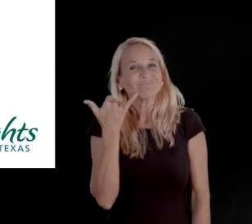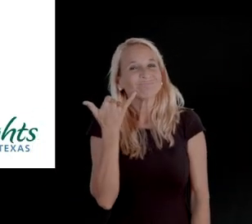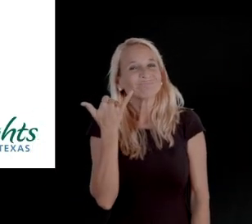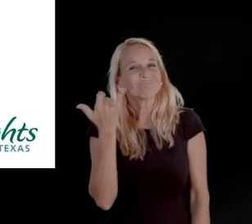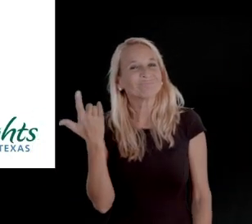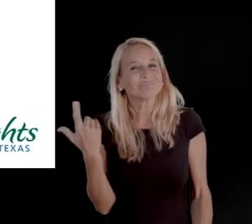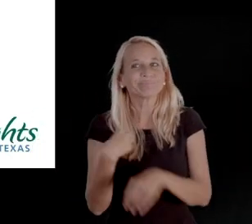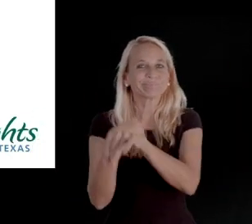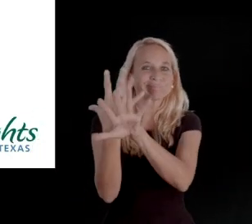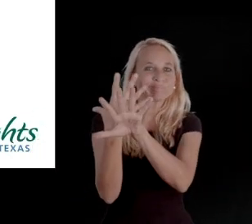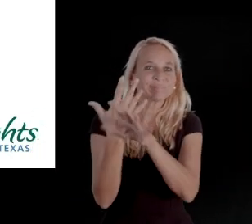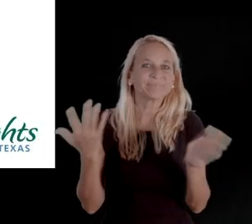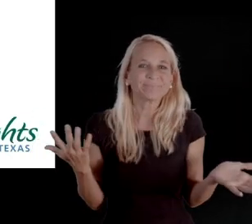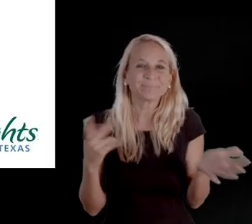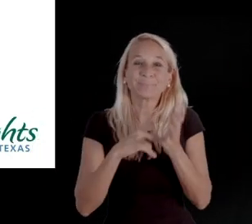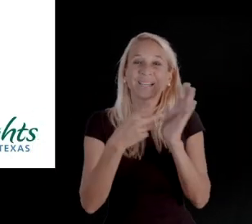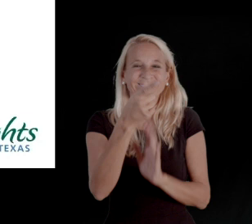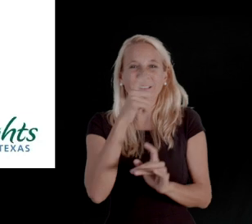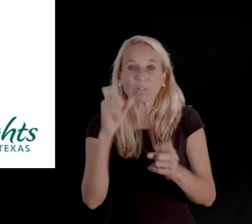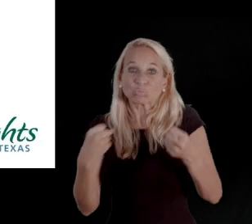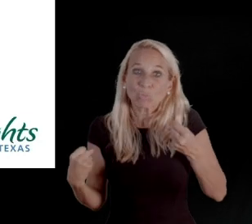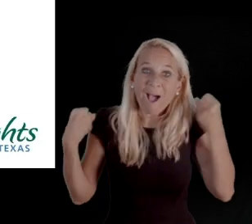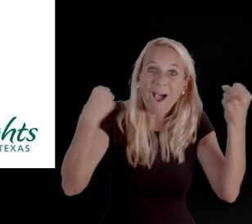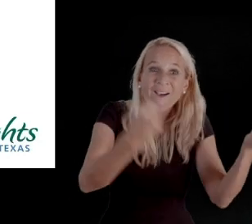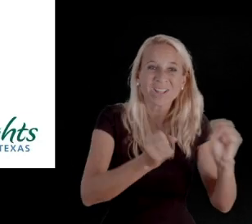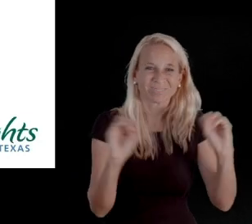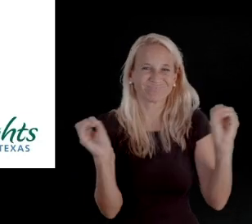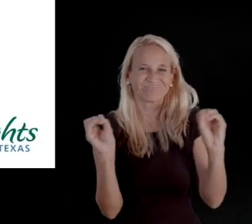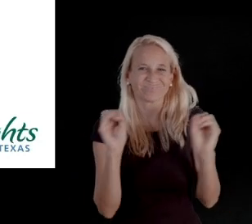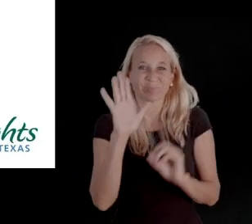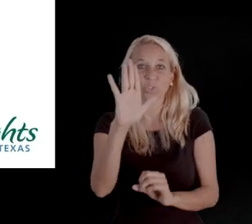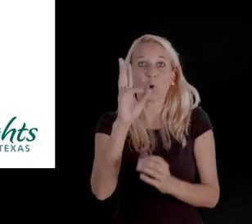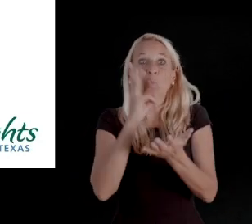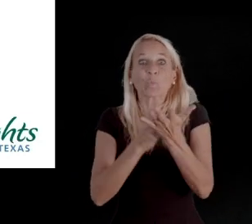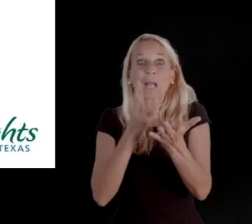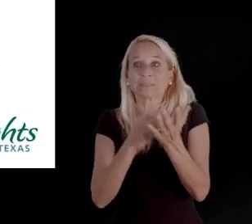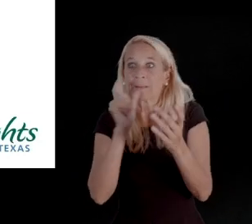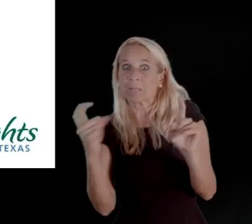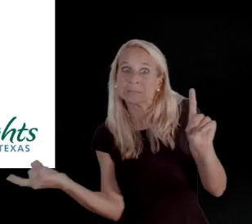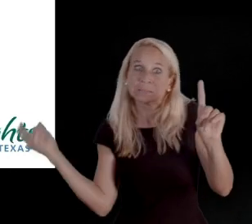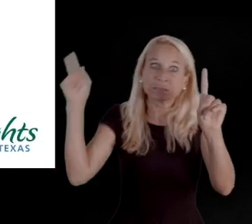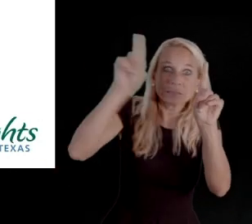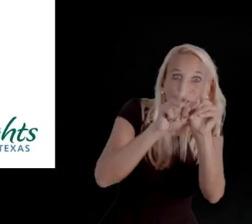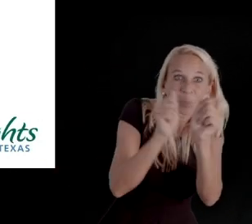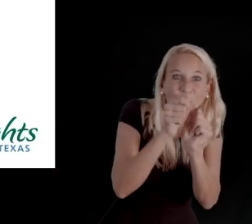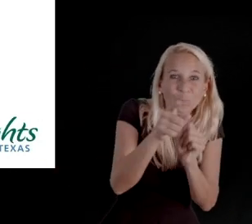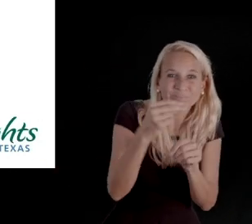You're not required to be anywhere. Your witnesses don't have to be in the same room as you. It's a little bit more convenient.